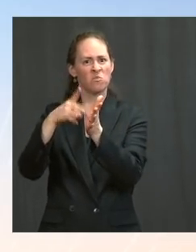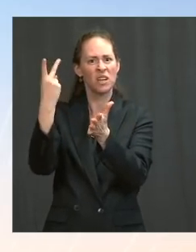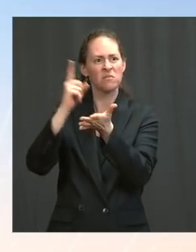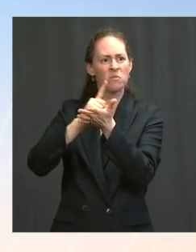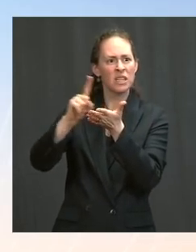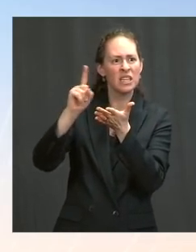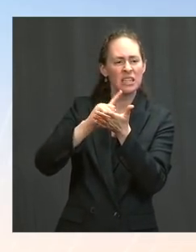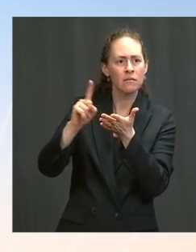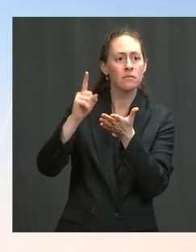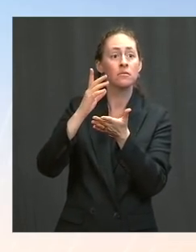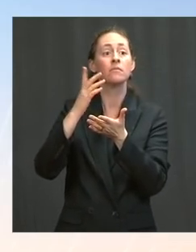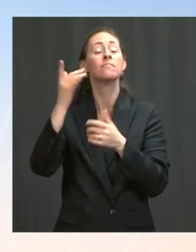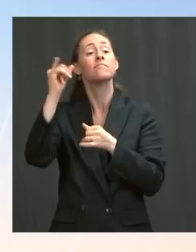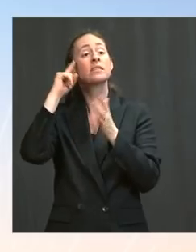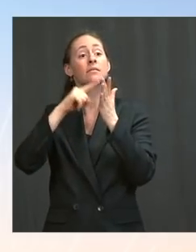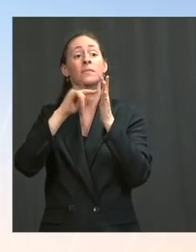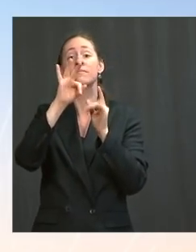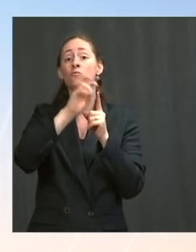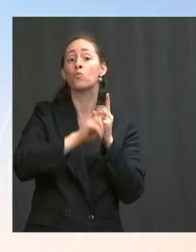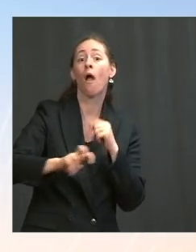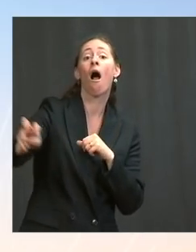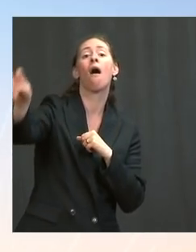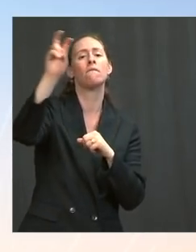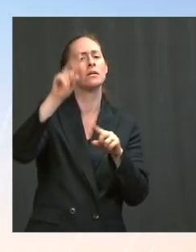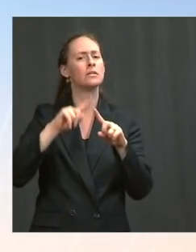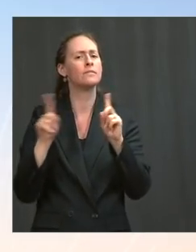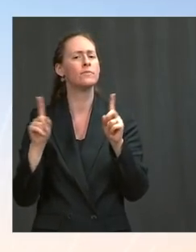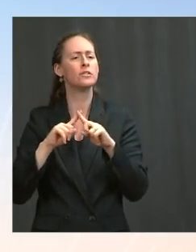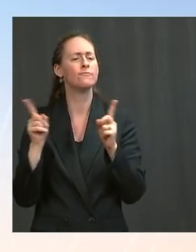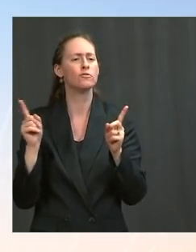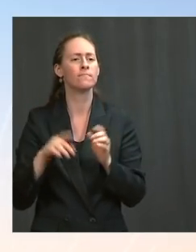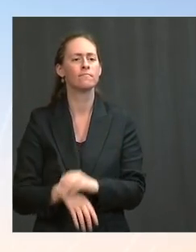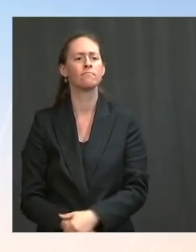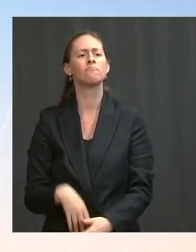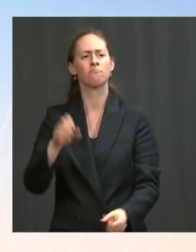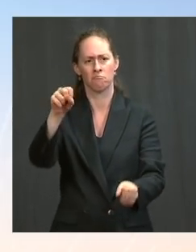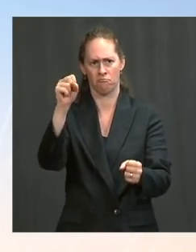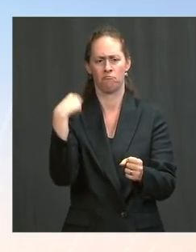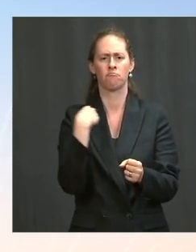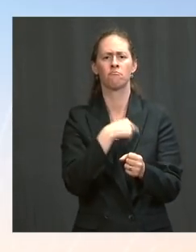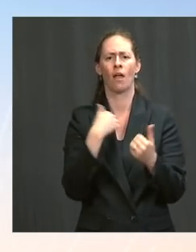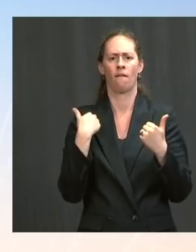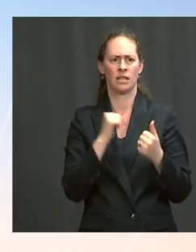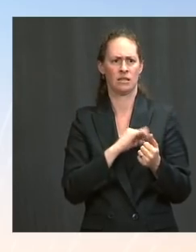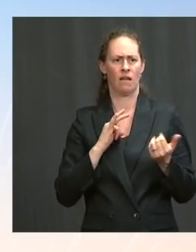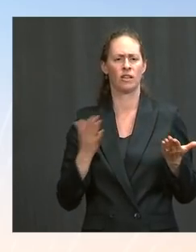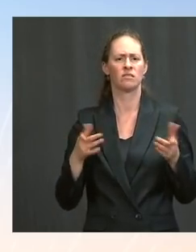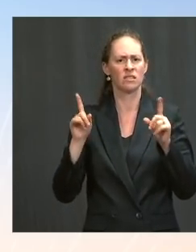that's a different circumstance. But we still do have staff tested regularly here at the White House. The Press: And everybody on the staff has been vaccinated?